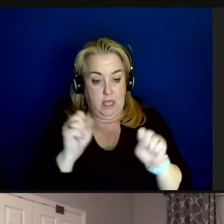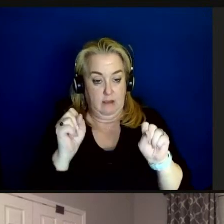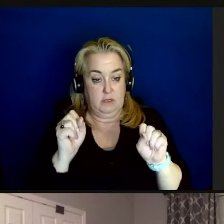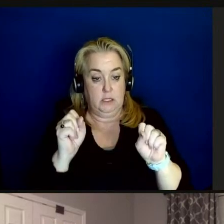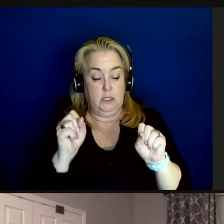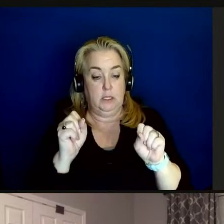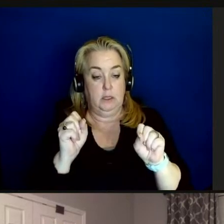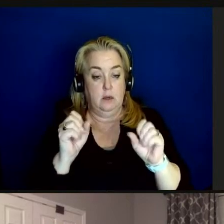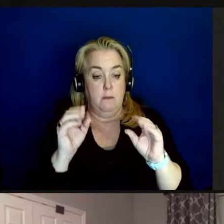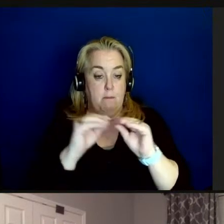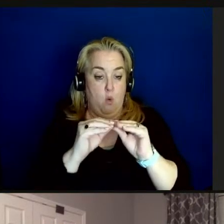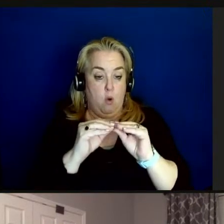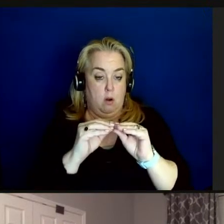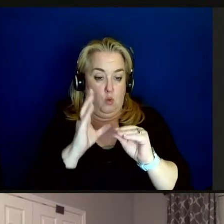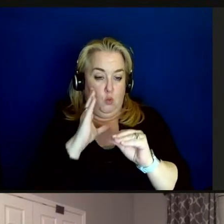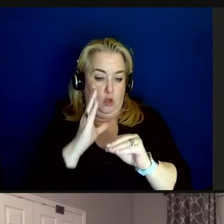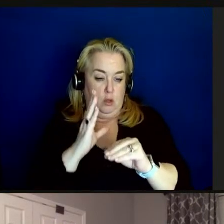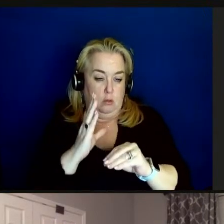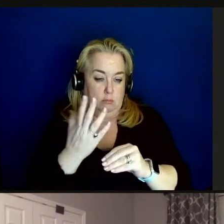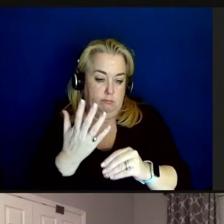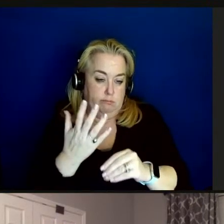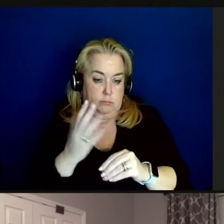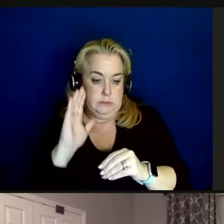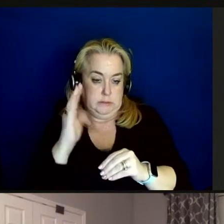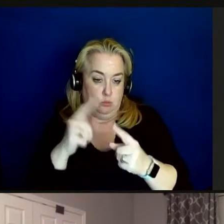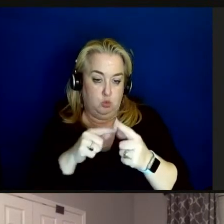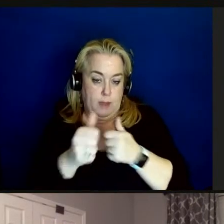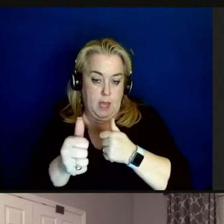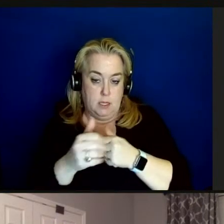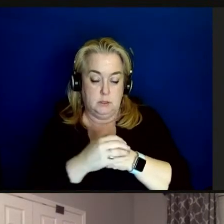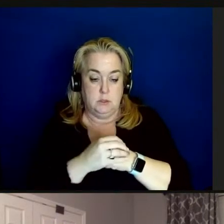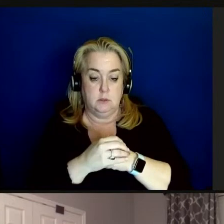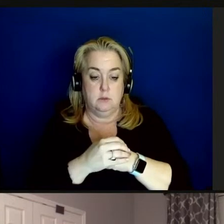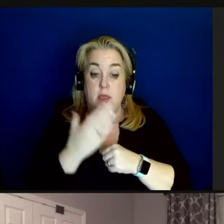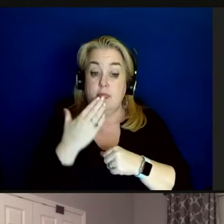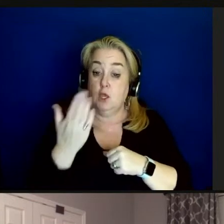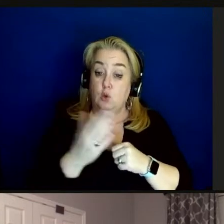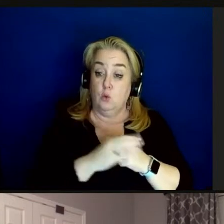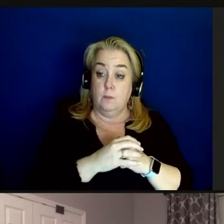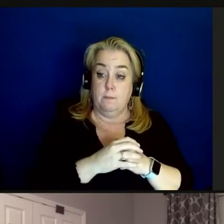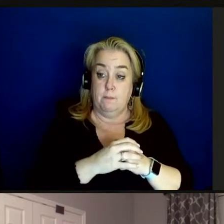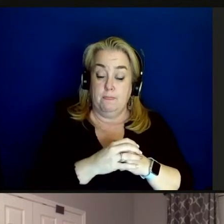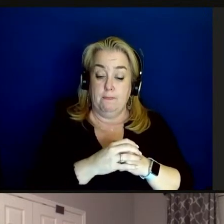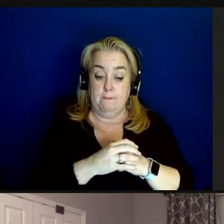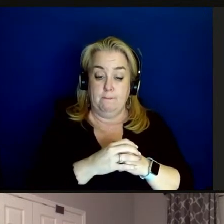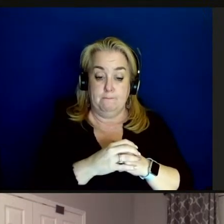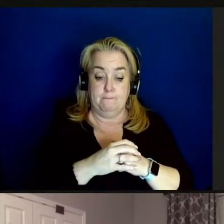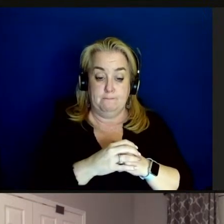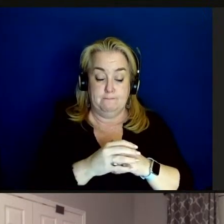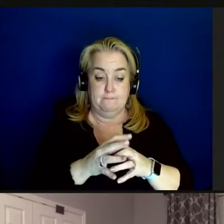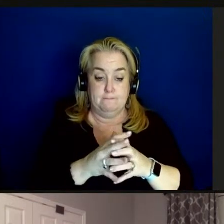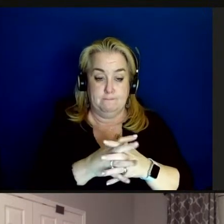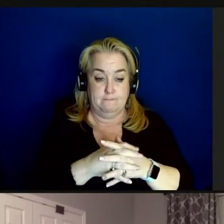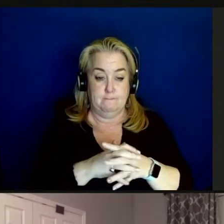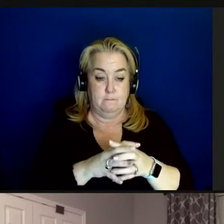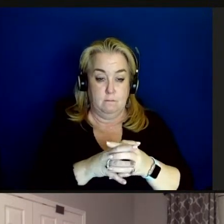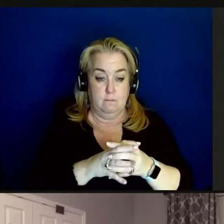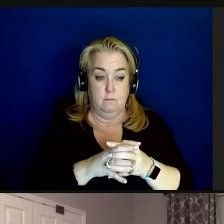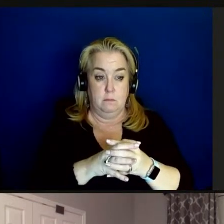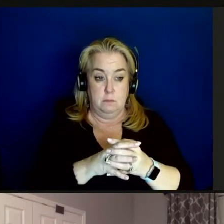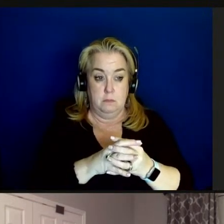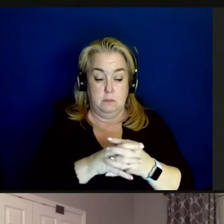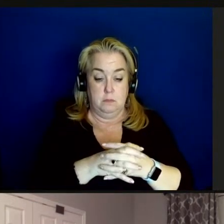WE WERE TRYING TO WEAVE THAT